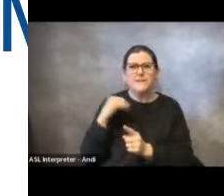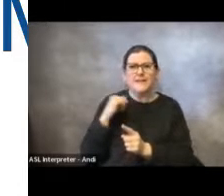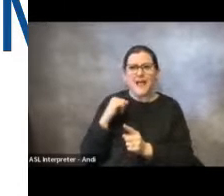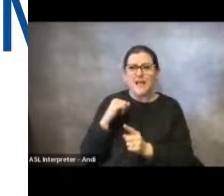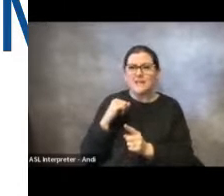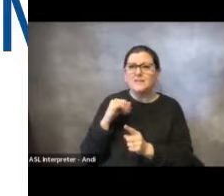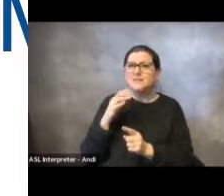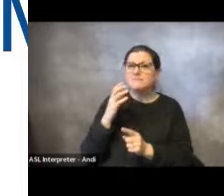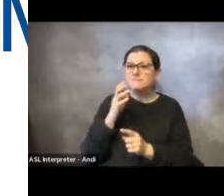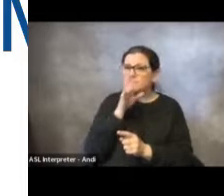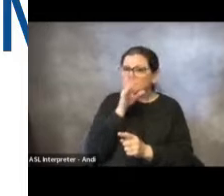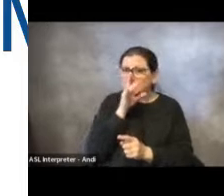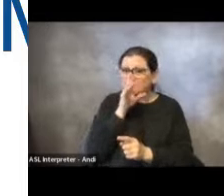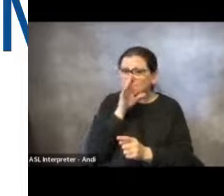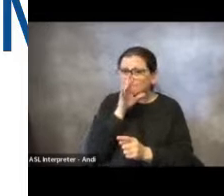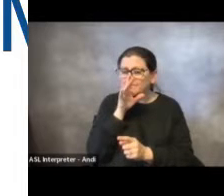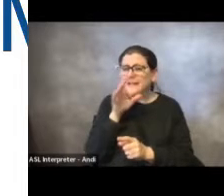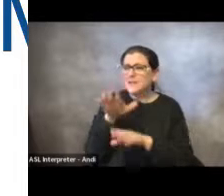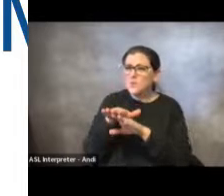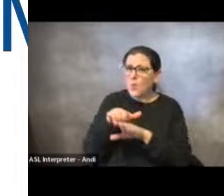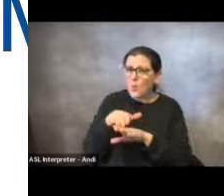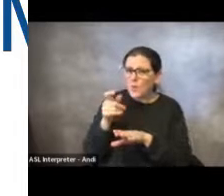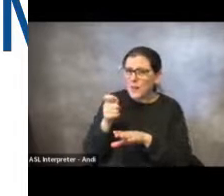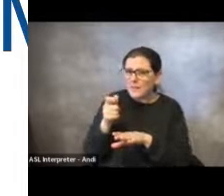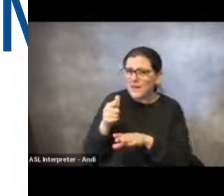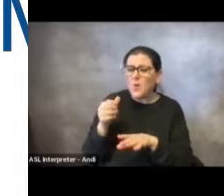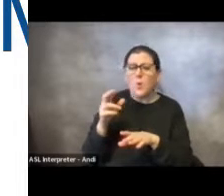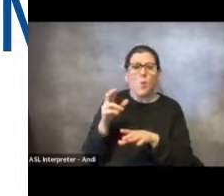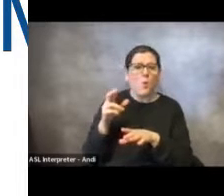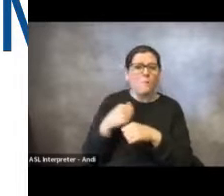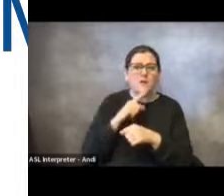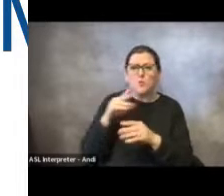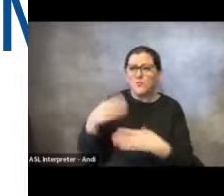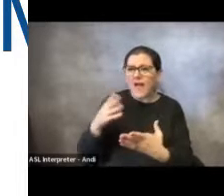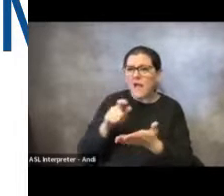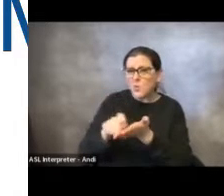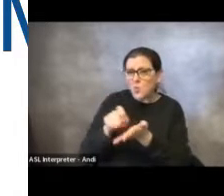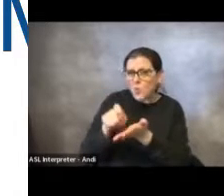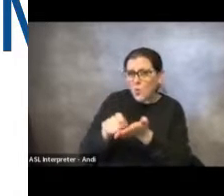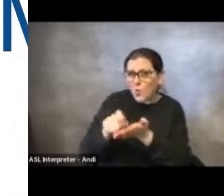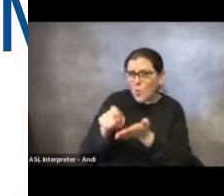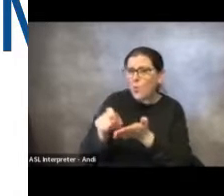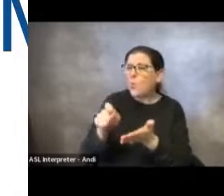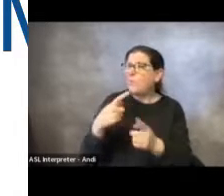speech, when you're talking to an individual, make sure you're providing notes, and that you're following up with them. And they